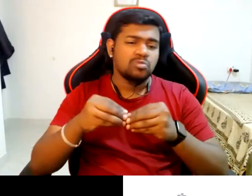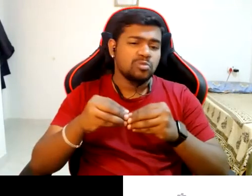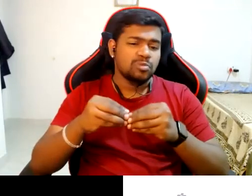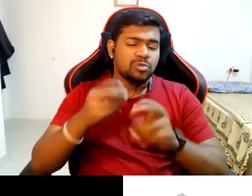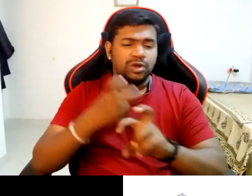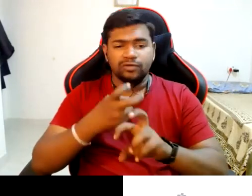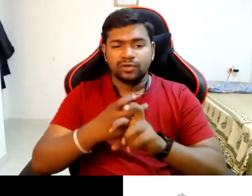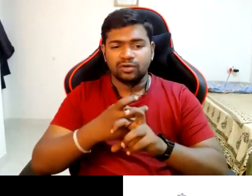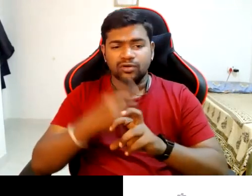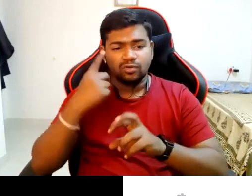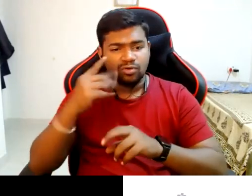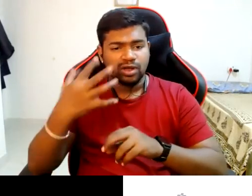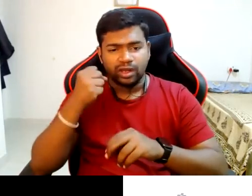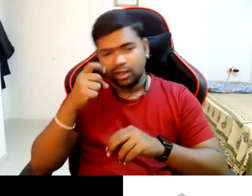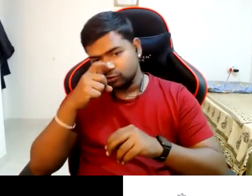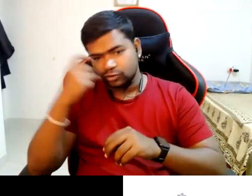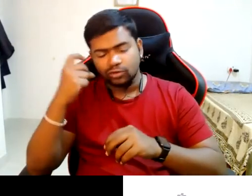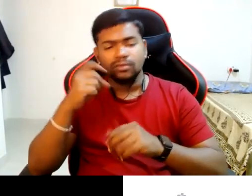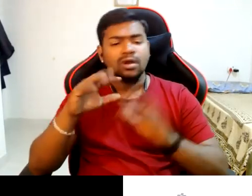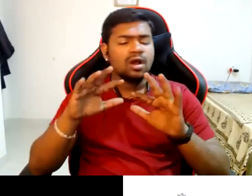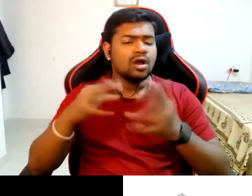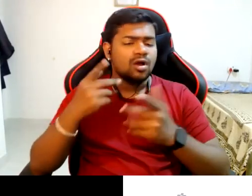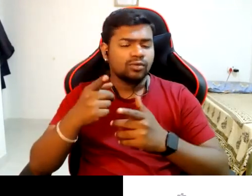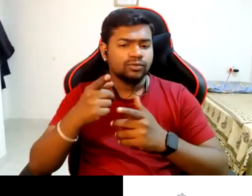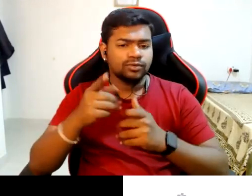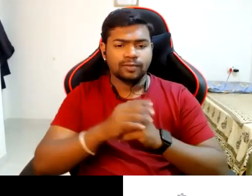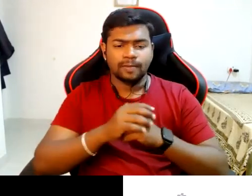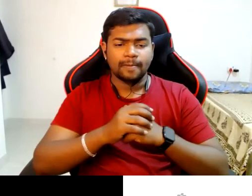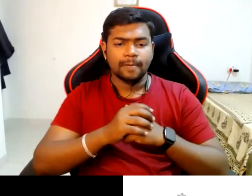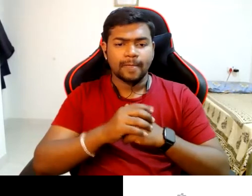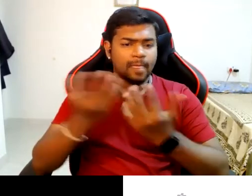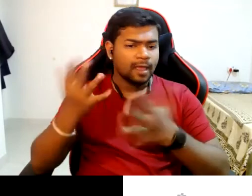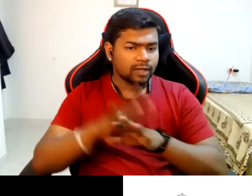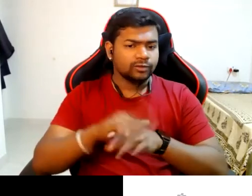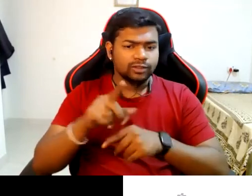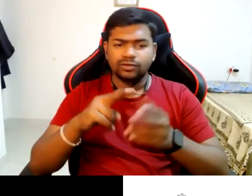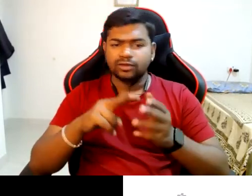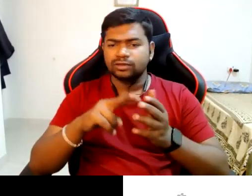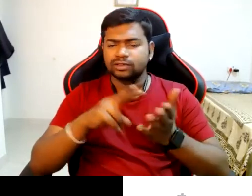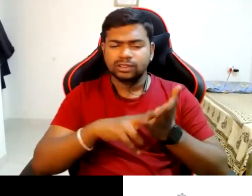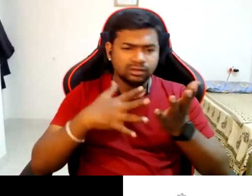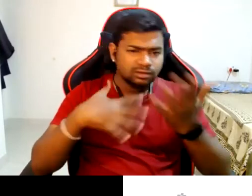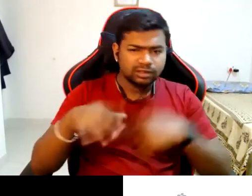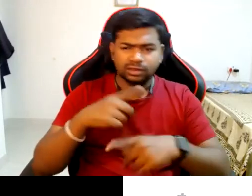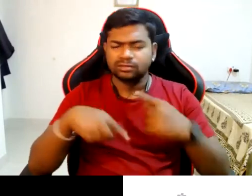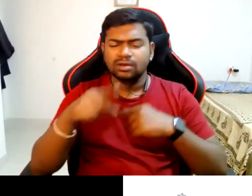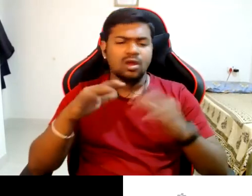So how did you find a company which was inclusive in nature and what was the thought process over there?